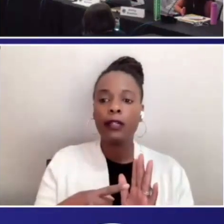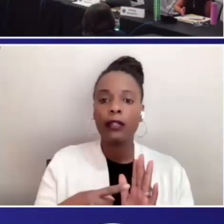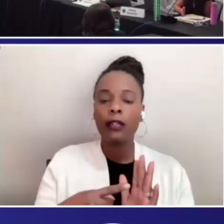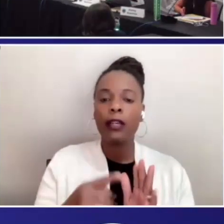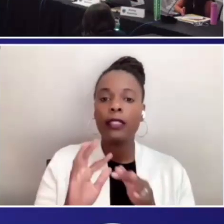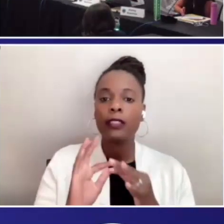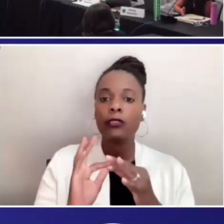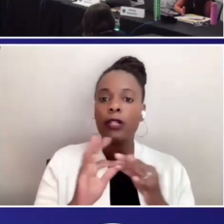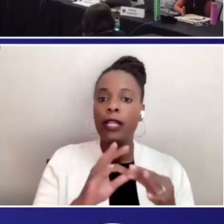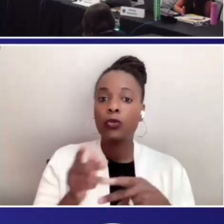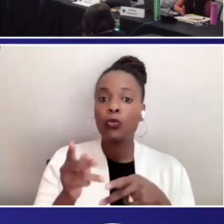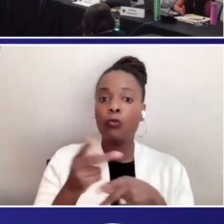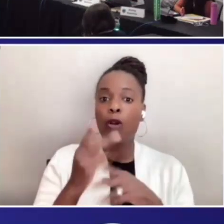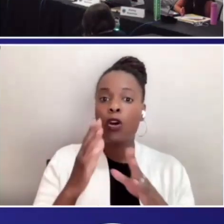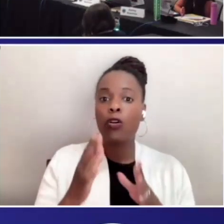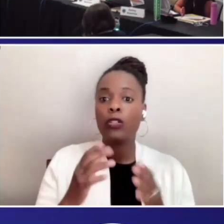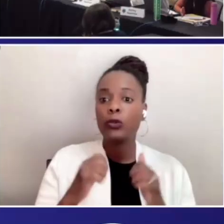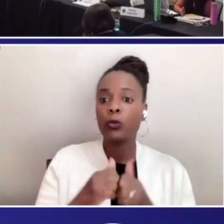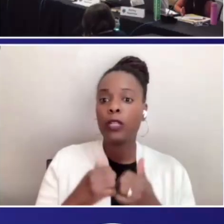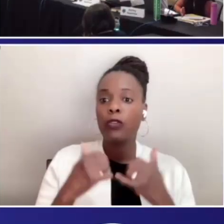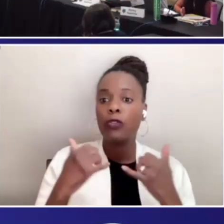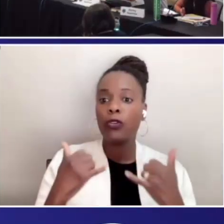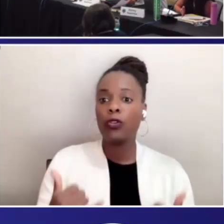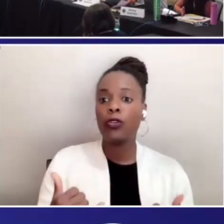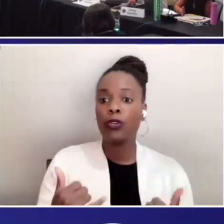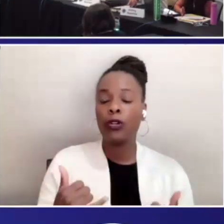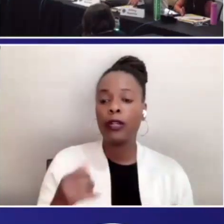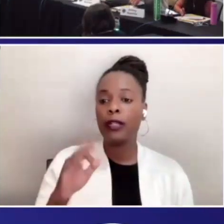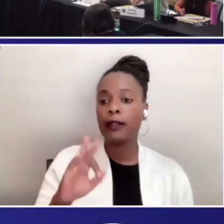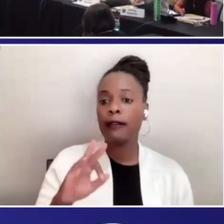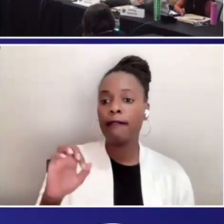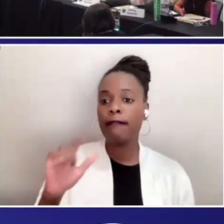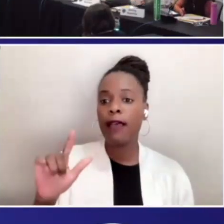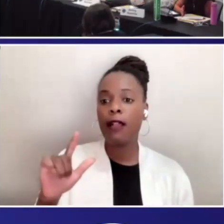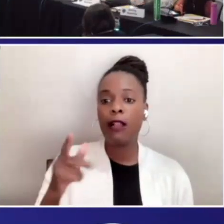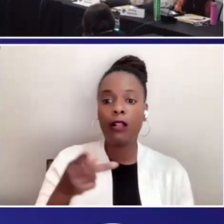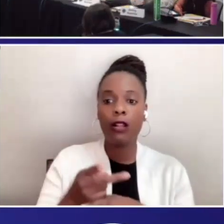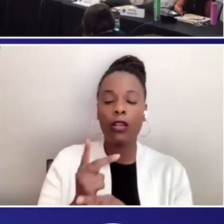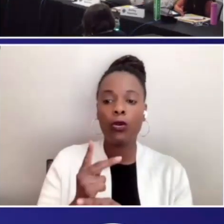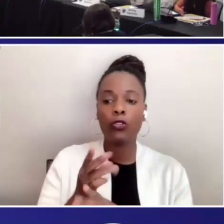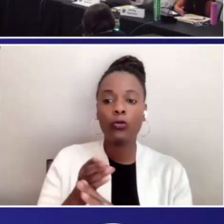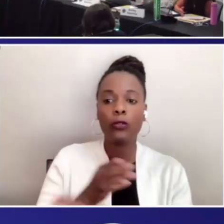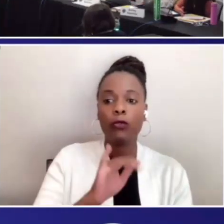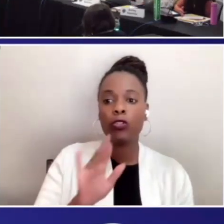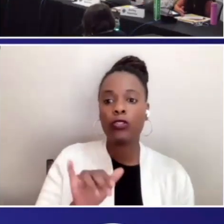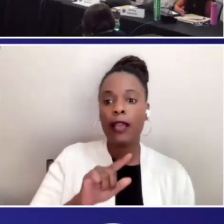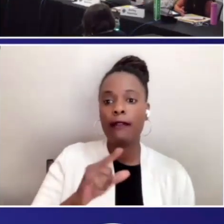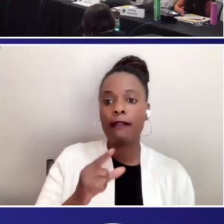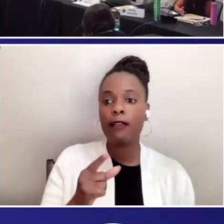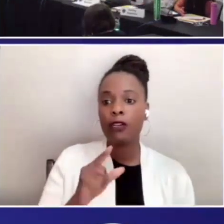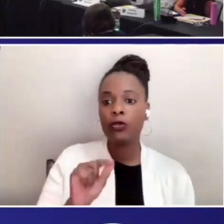with existing loans pre July 1, 2026, who then take out Direct Loans after July 1, 2026.